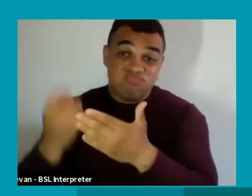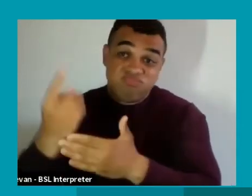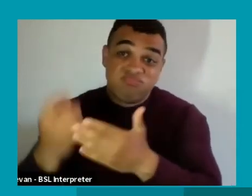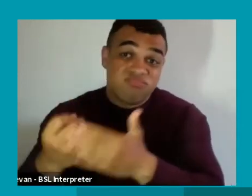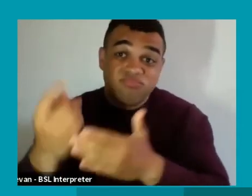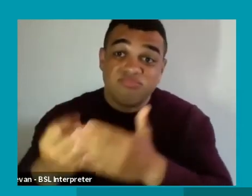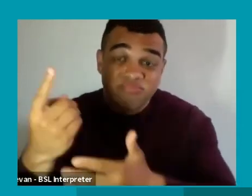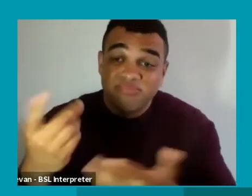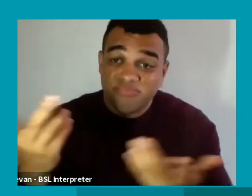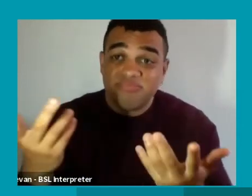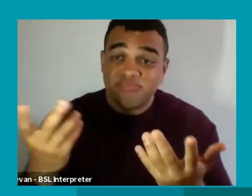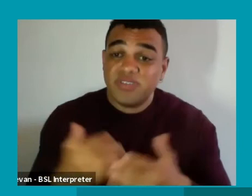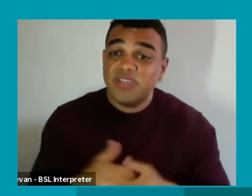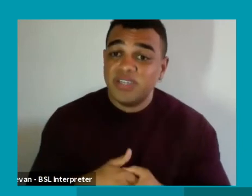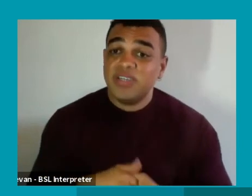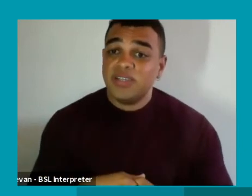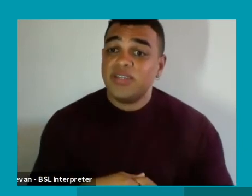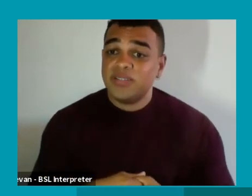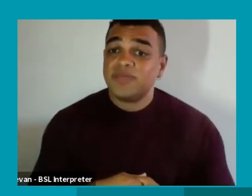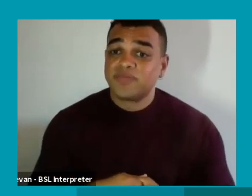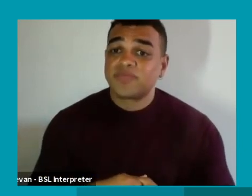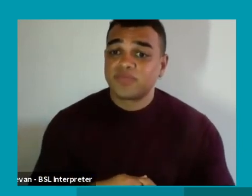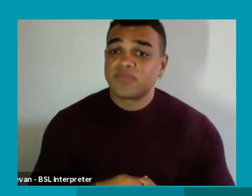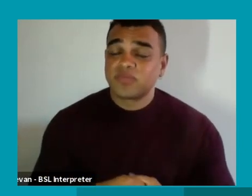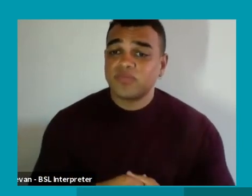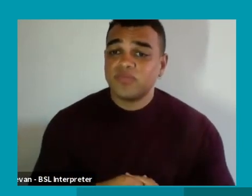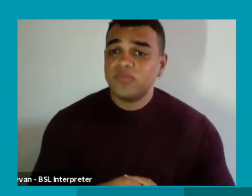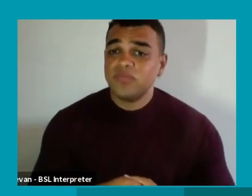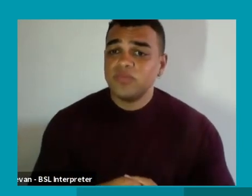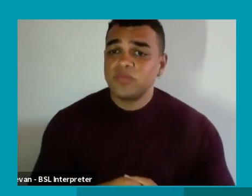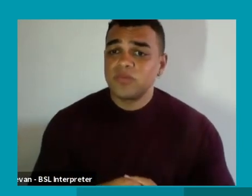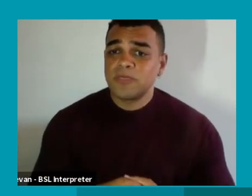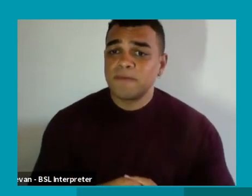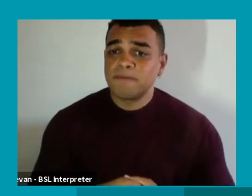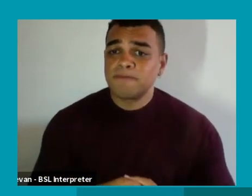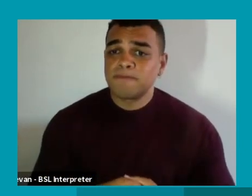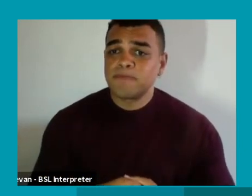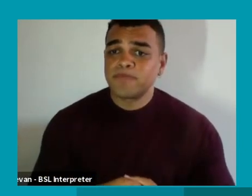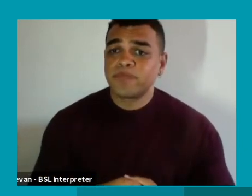How should I discuss? You know my disability. It's it's very, very common,